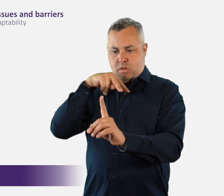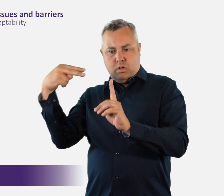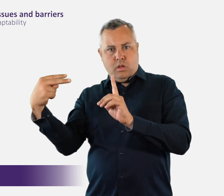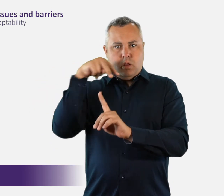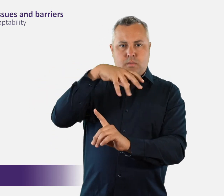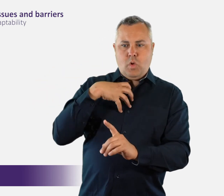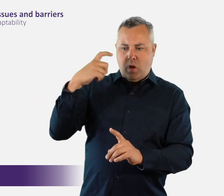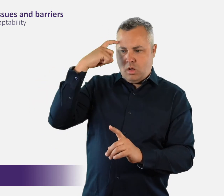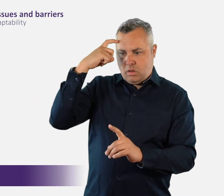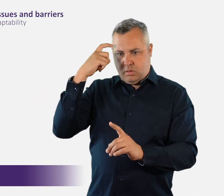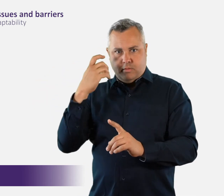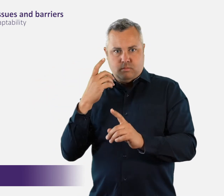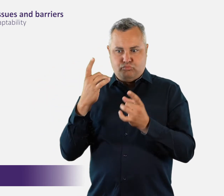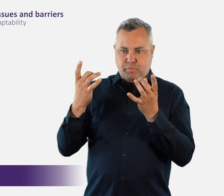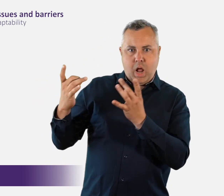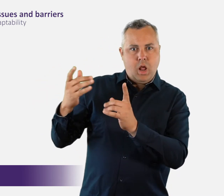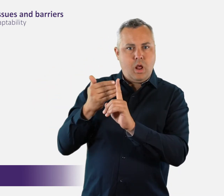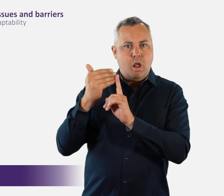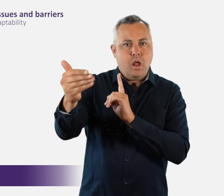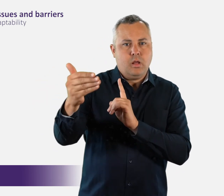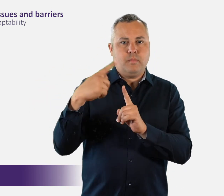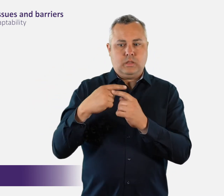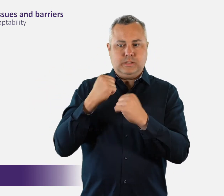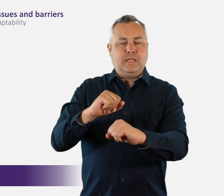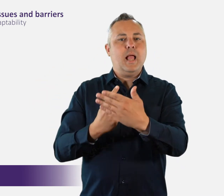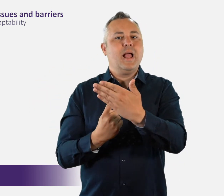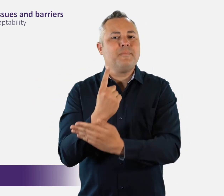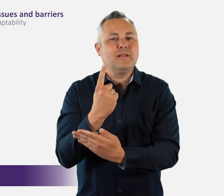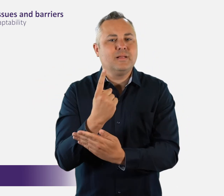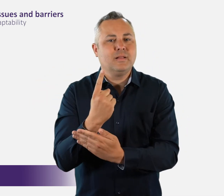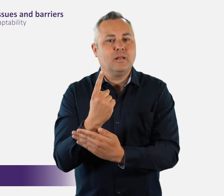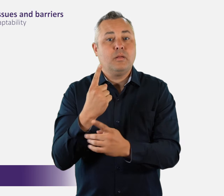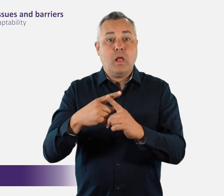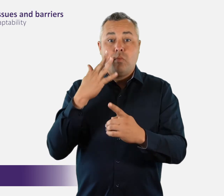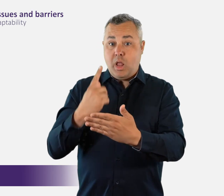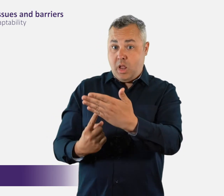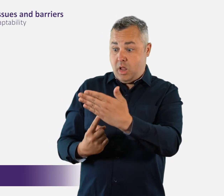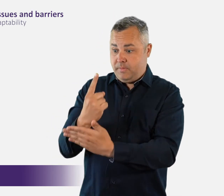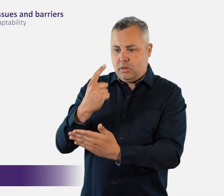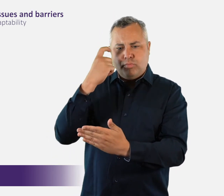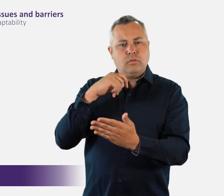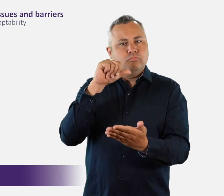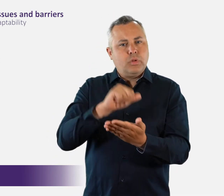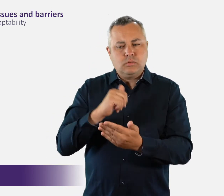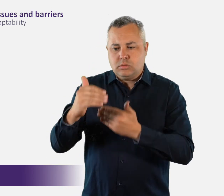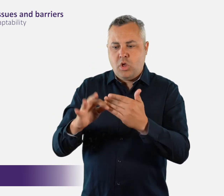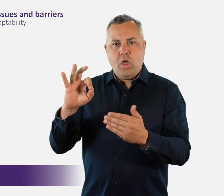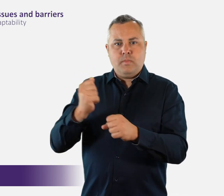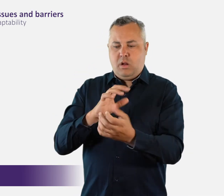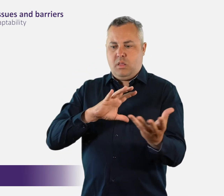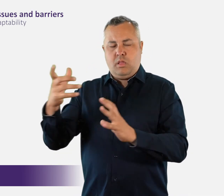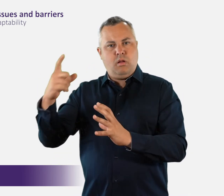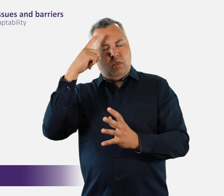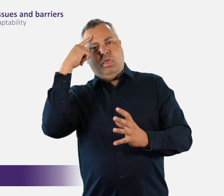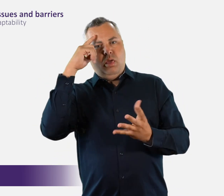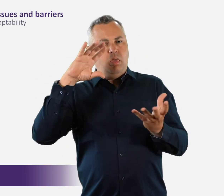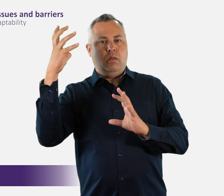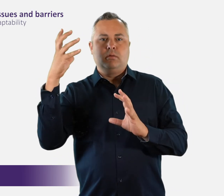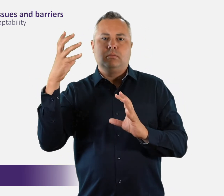emphasise the need for holistic, proactive, preventative and trauma-informed approaches.